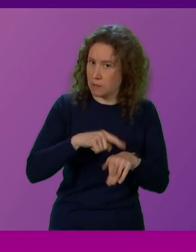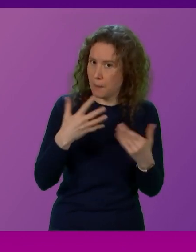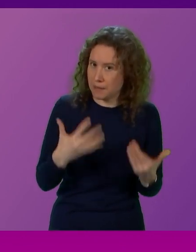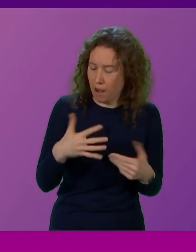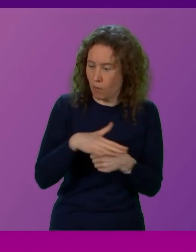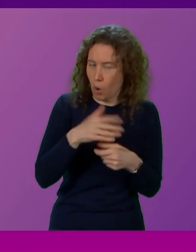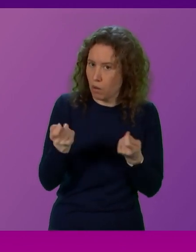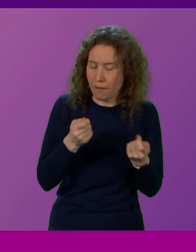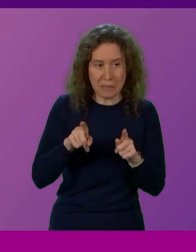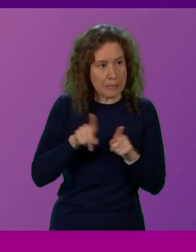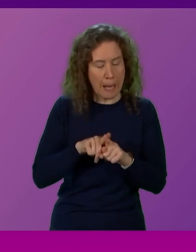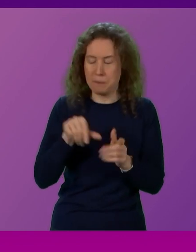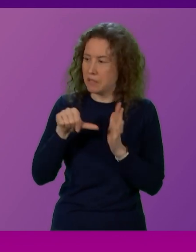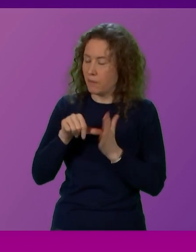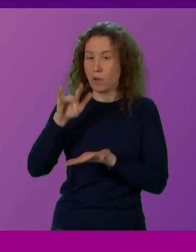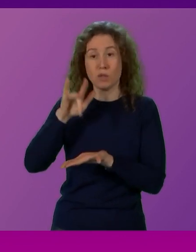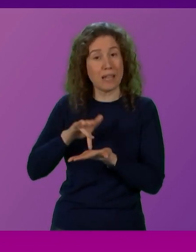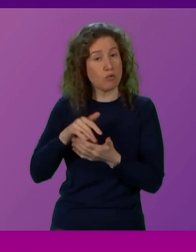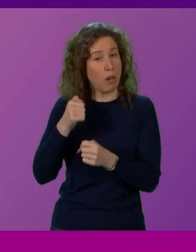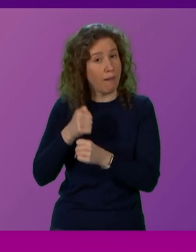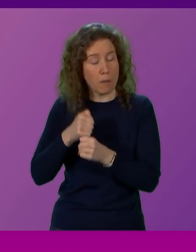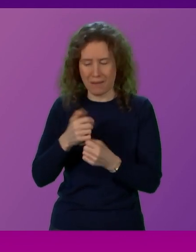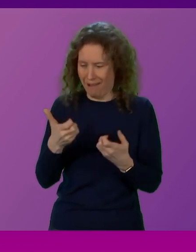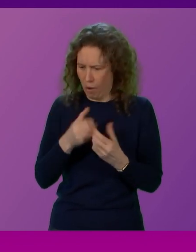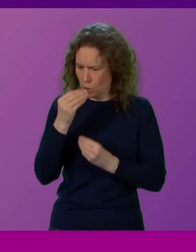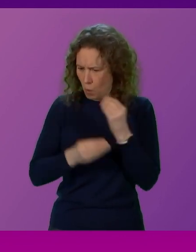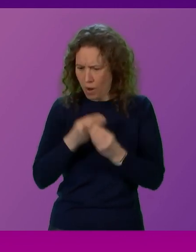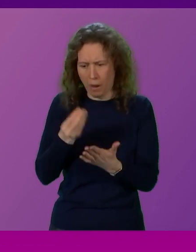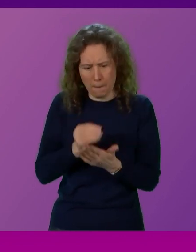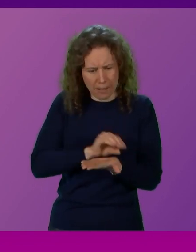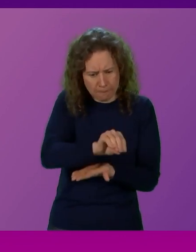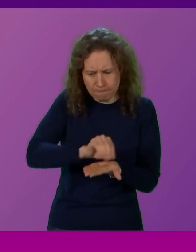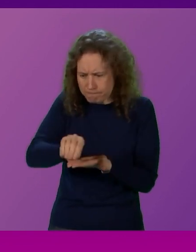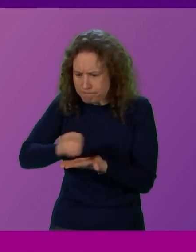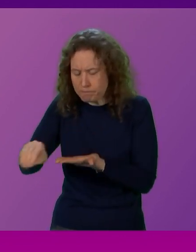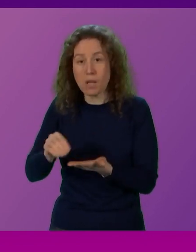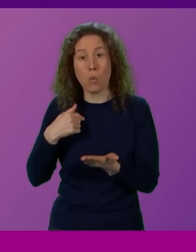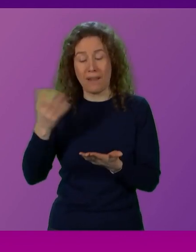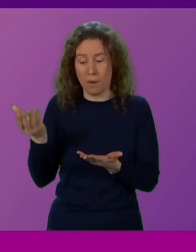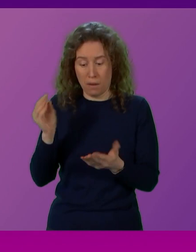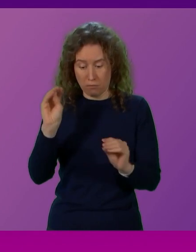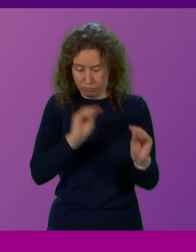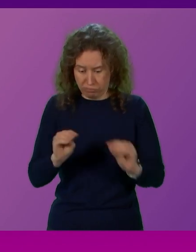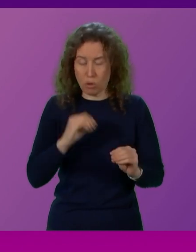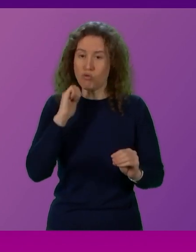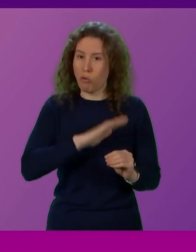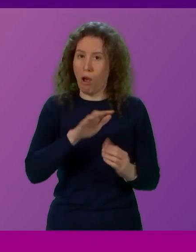as they are for central Government, when it comes to the allocation of resources. We have put a draft budget before Parliament.